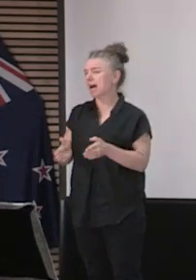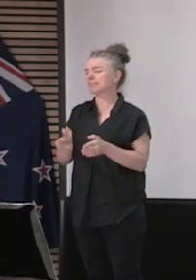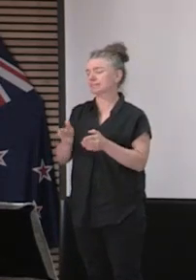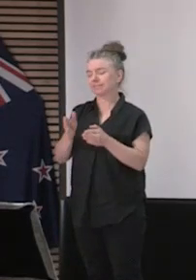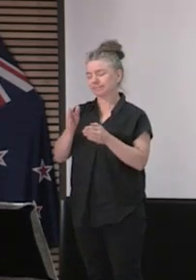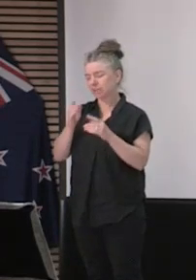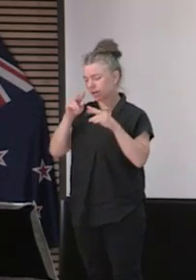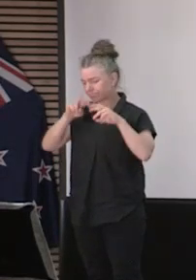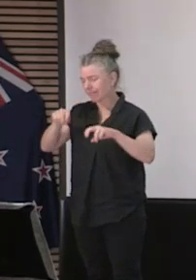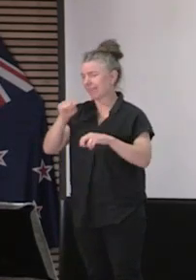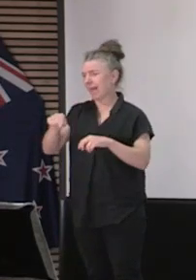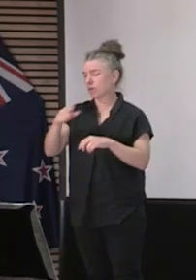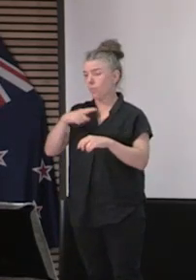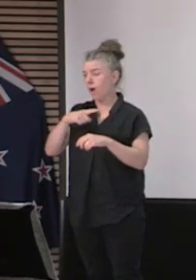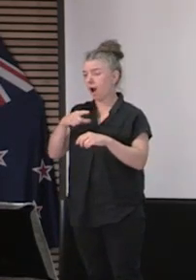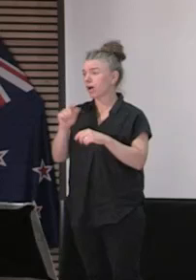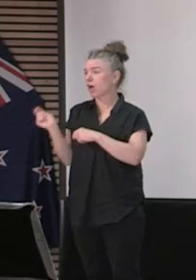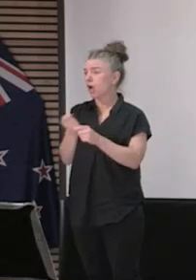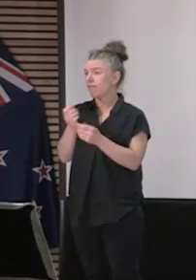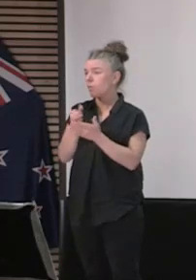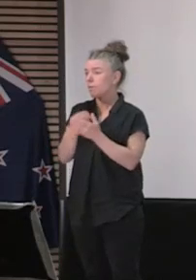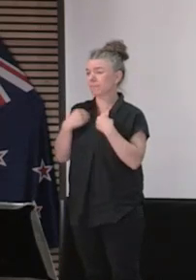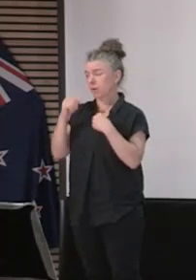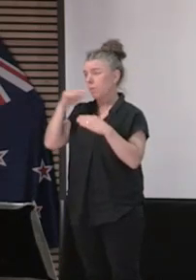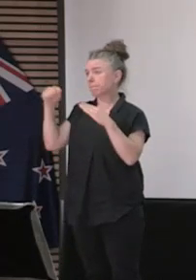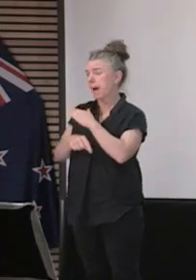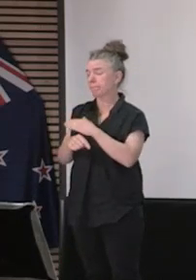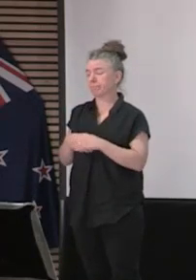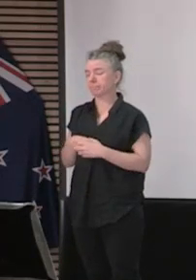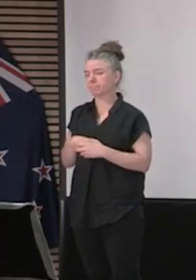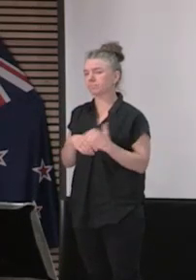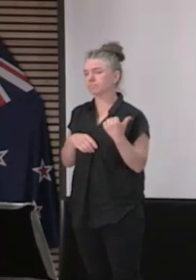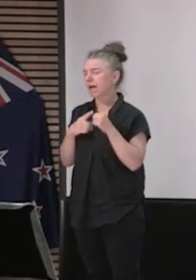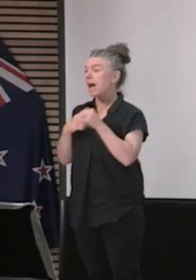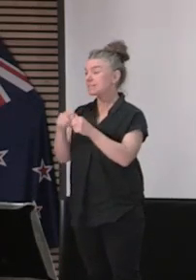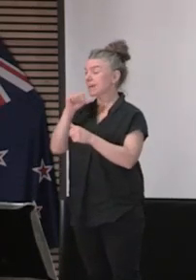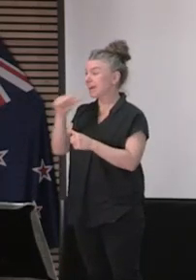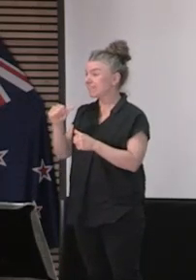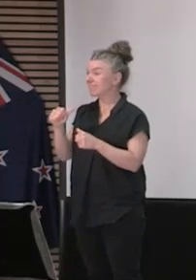So, what we have done in someareas, where it is health andsafety in the sense thatcouncils